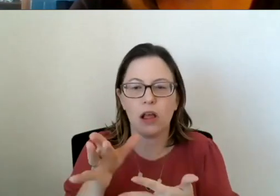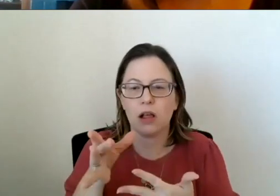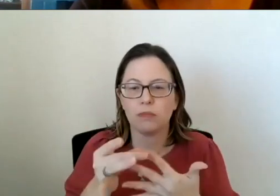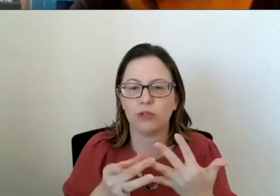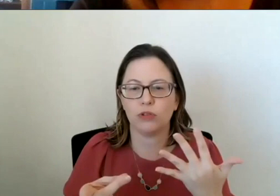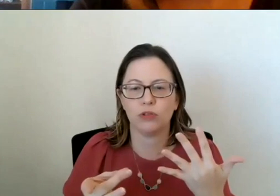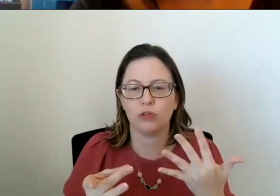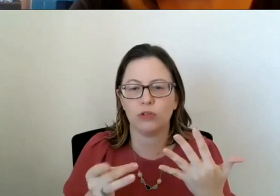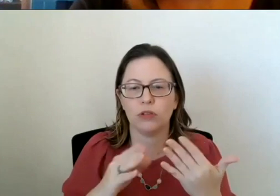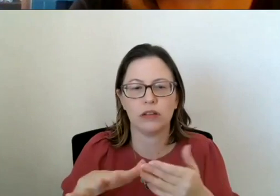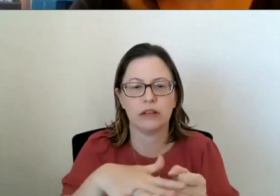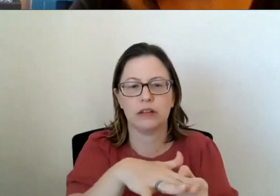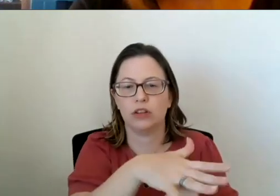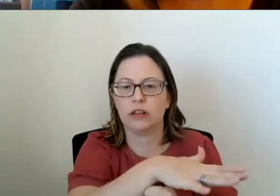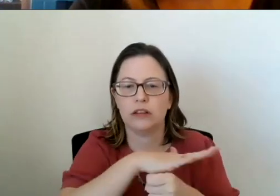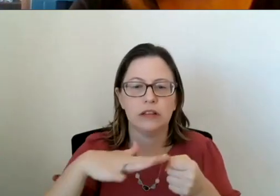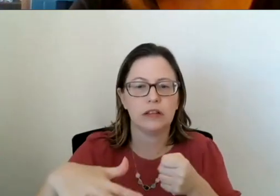visit different schools and see what your options are.